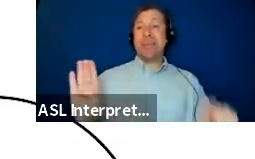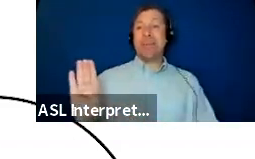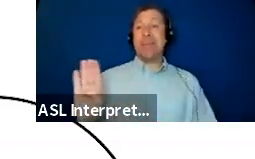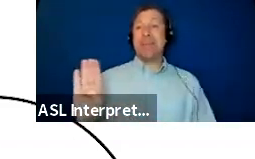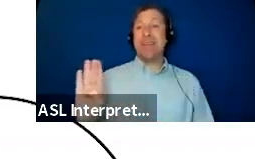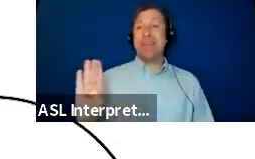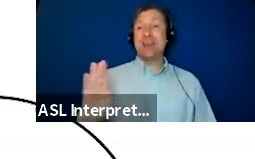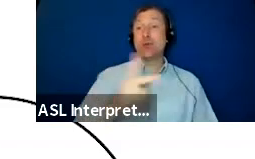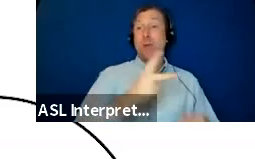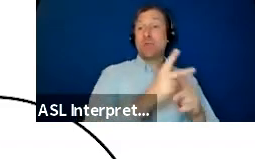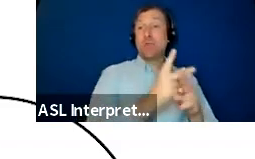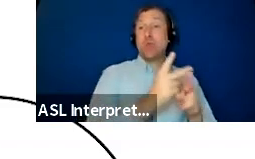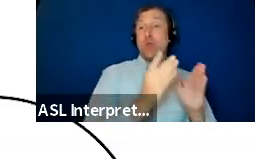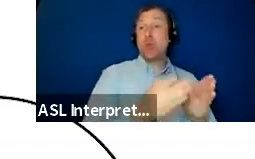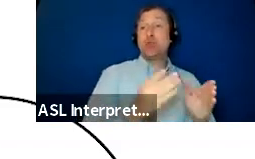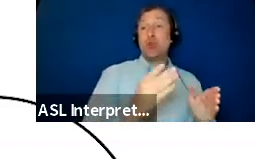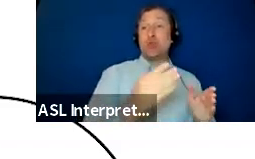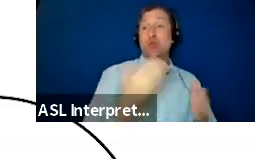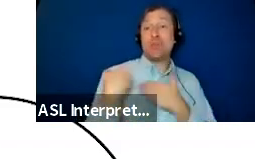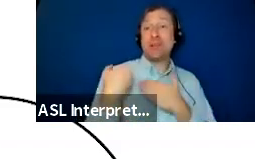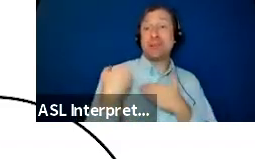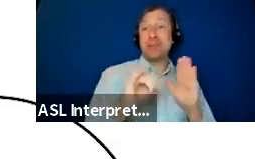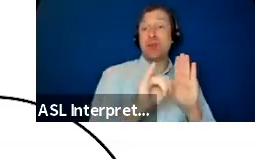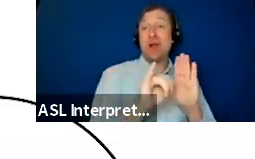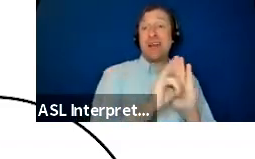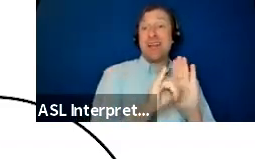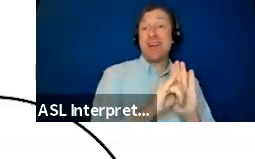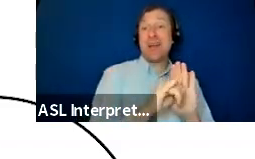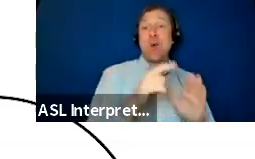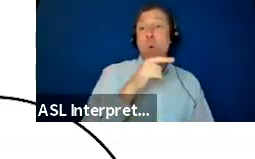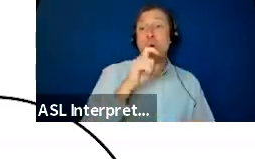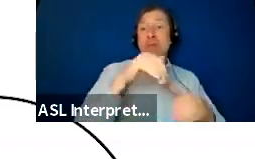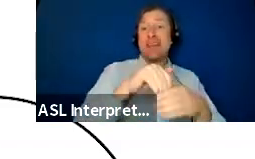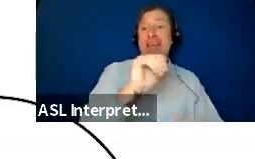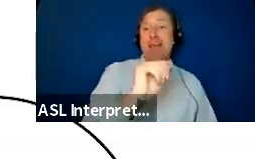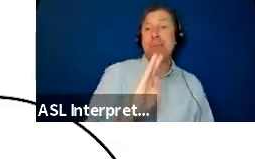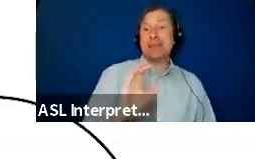to identify who should be in which zone, but that's the understanding. So that's what zone A is.